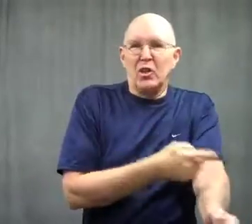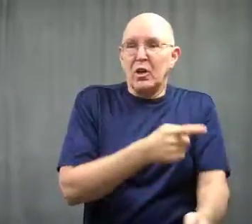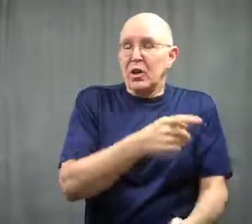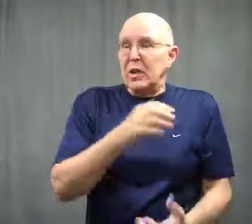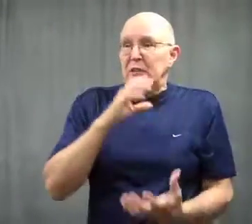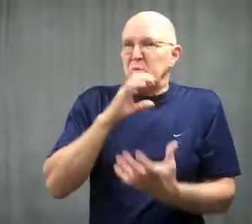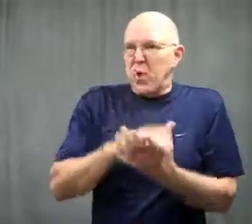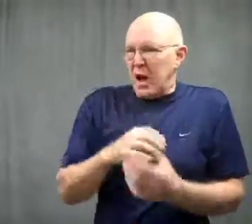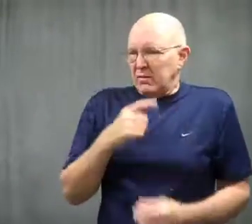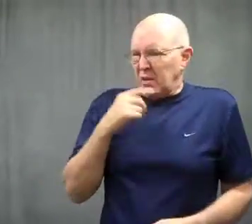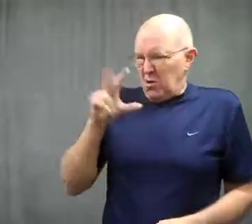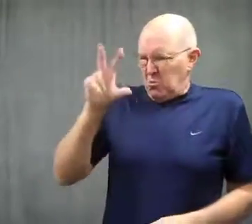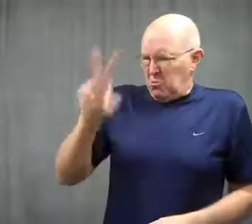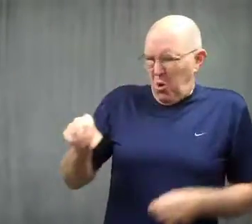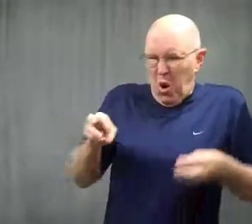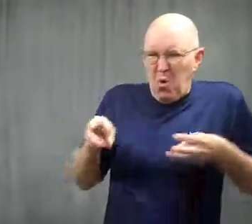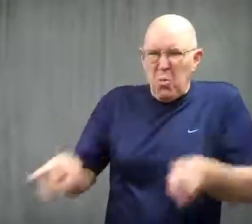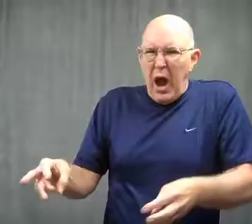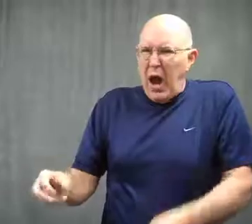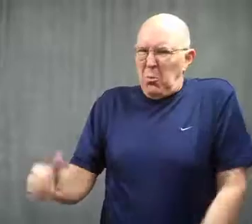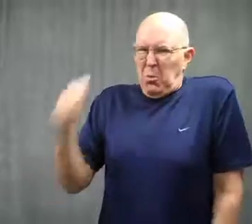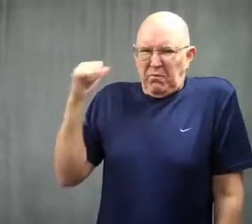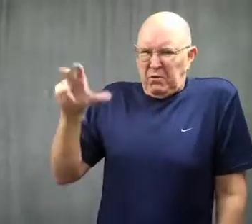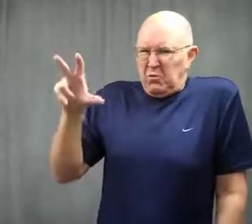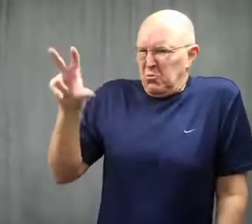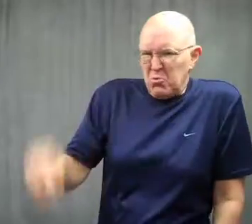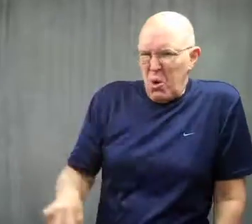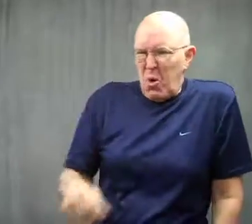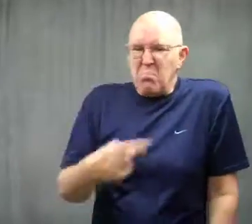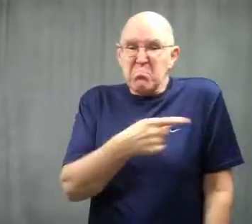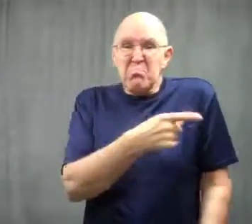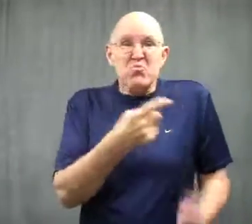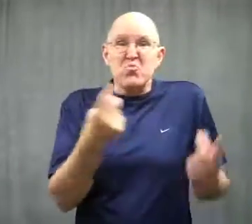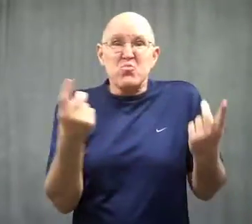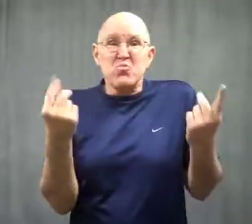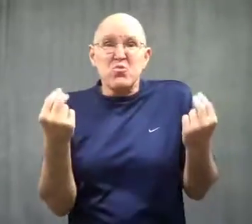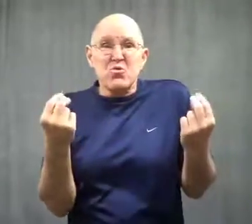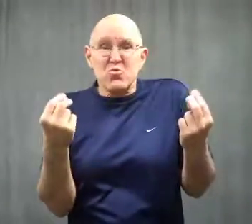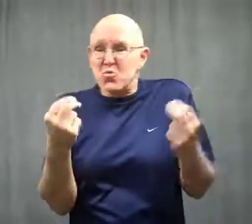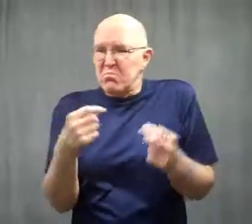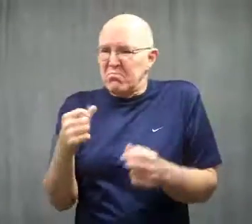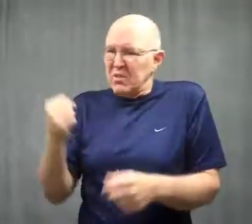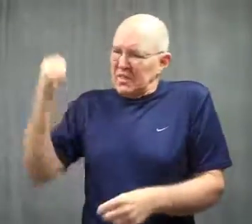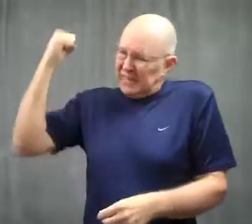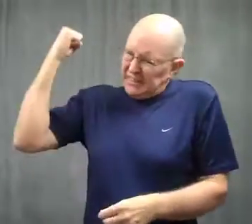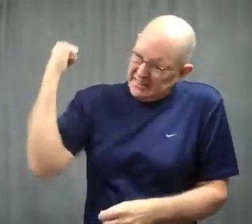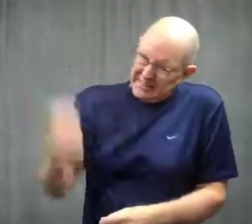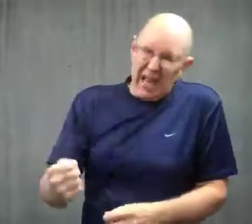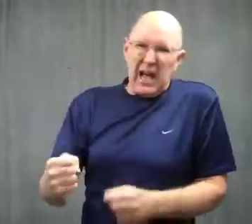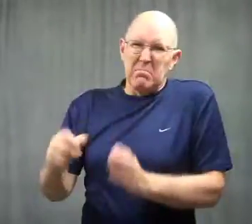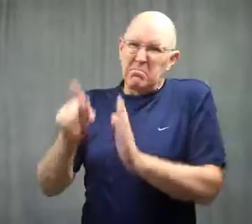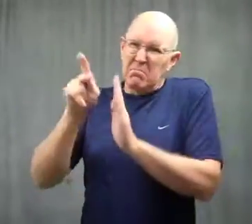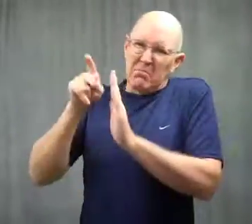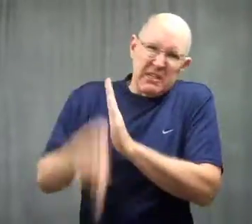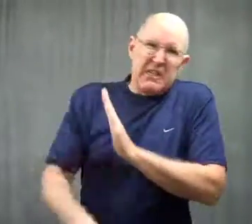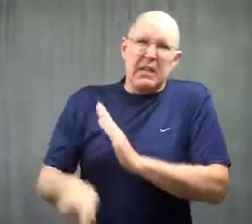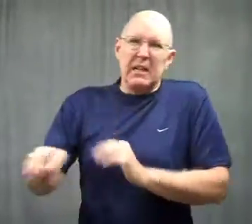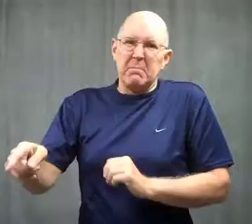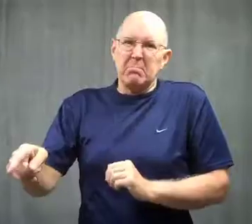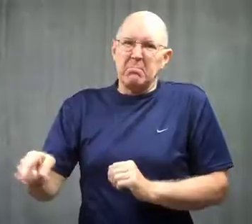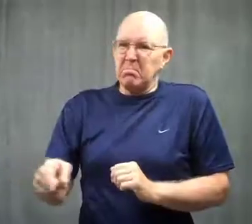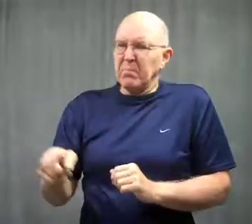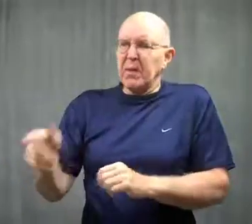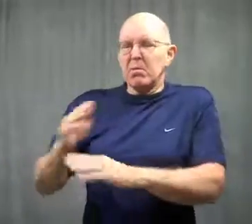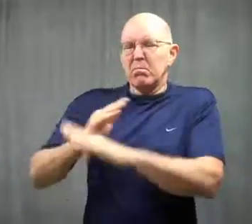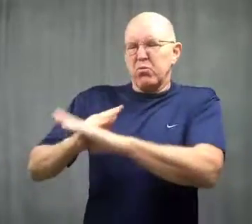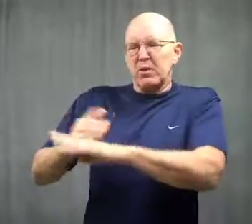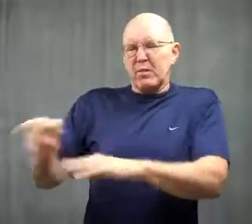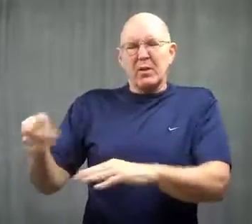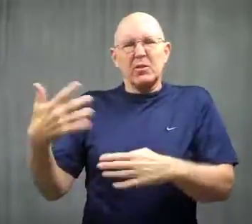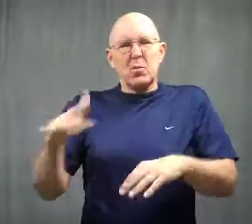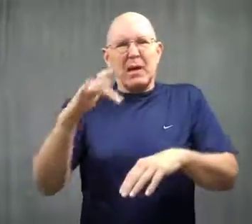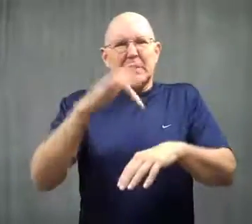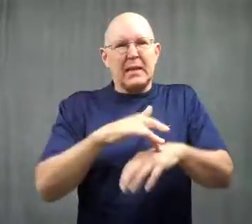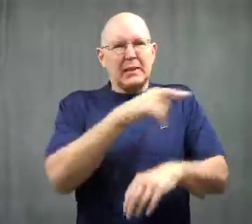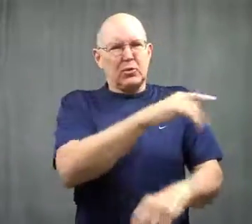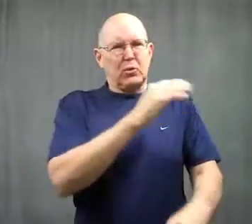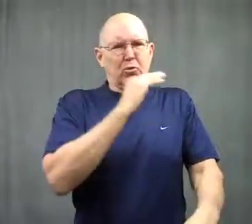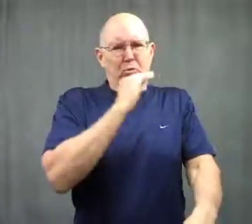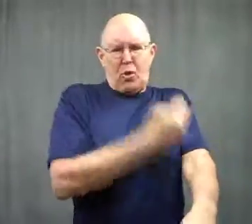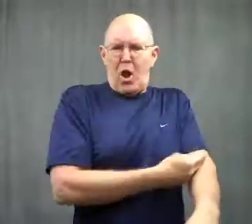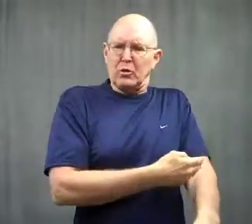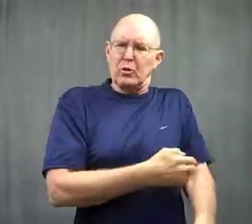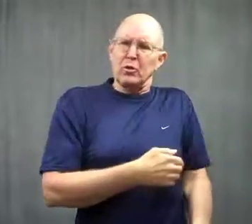There was no way she would allow him to do that.